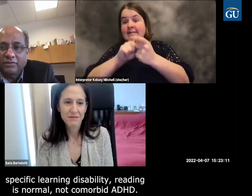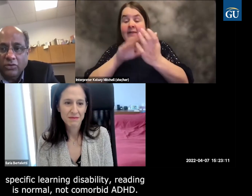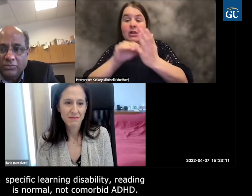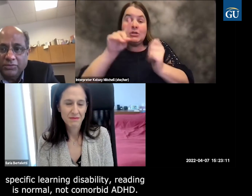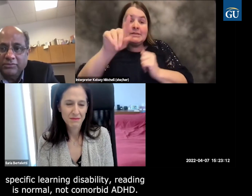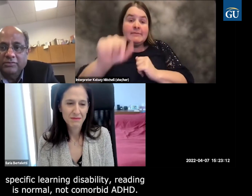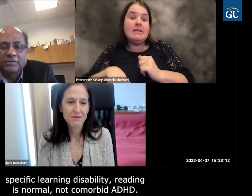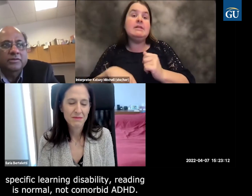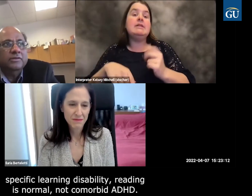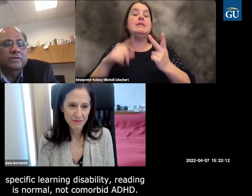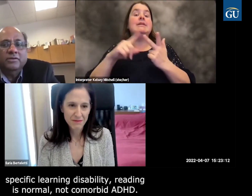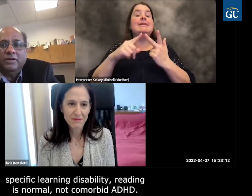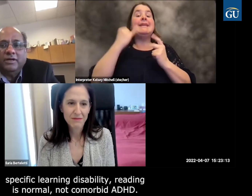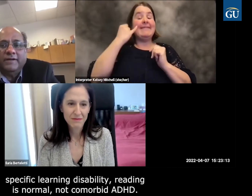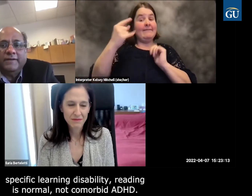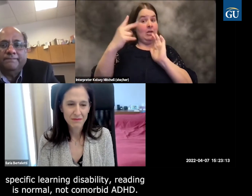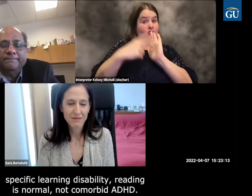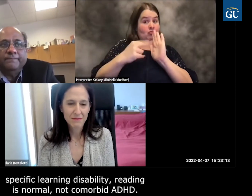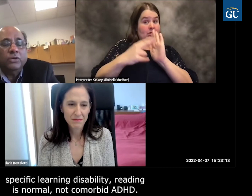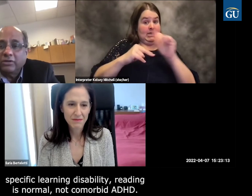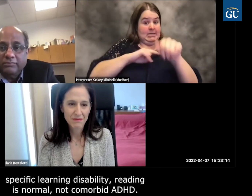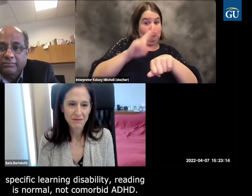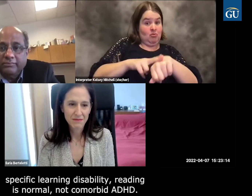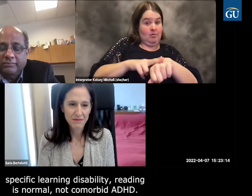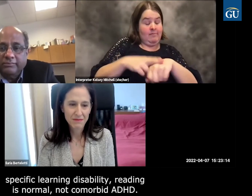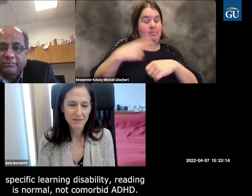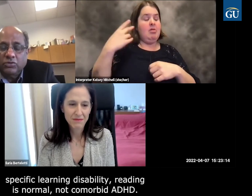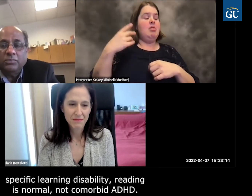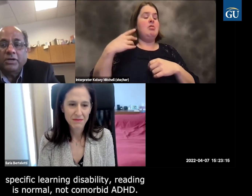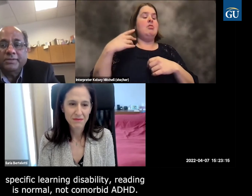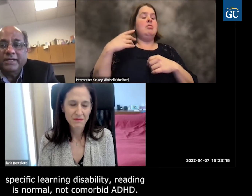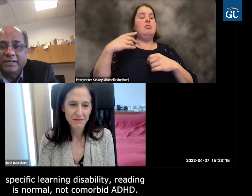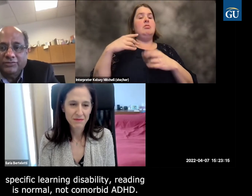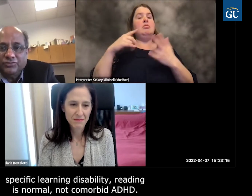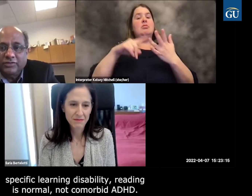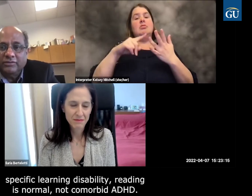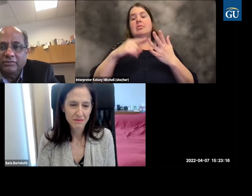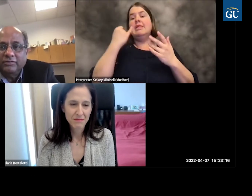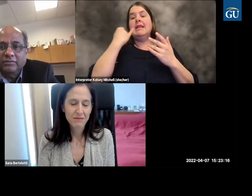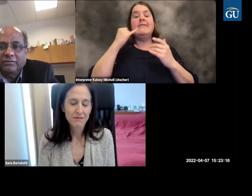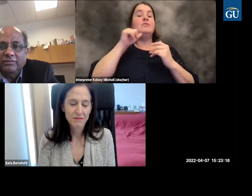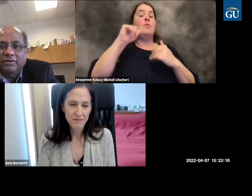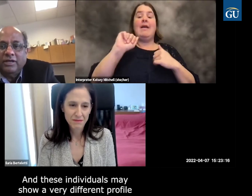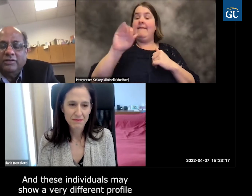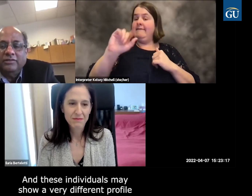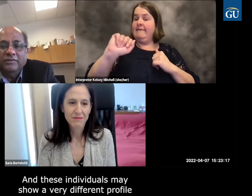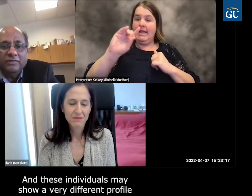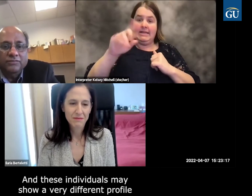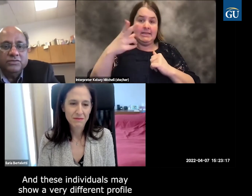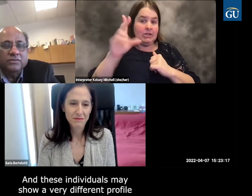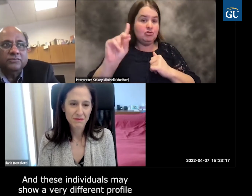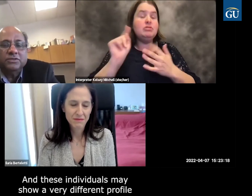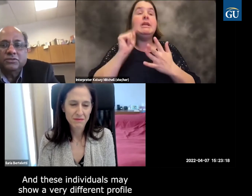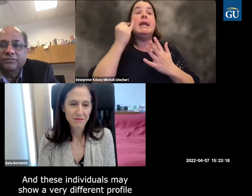normal not coma with adhd